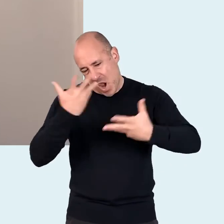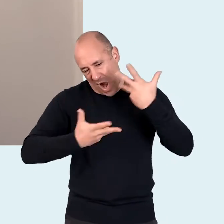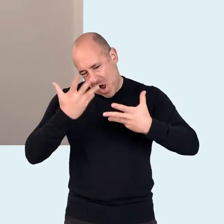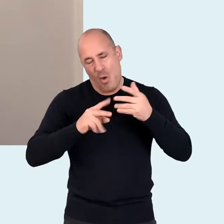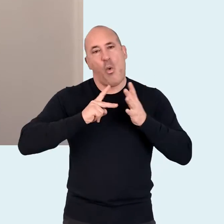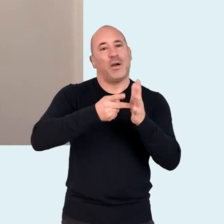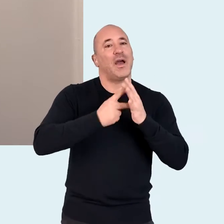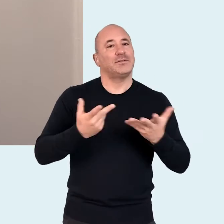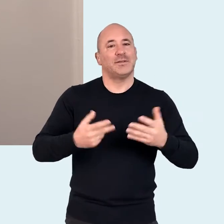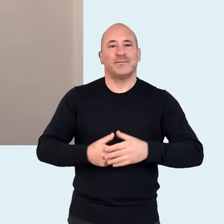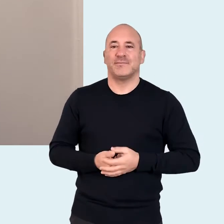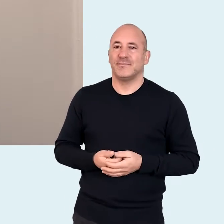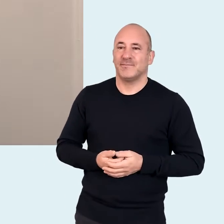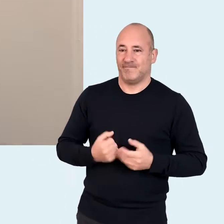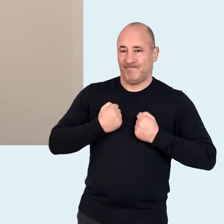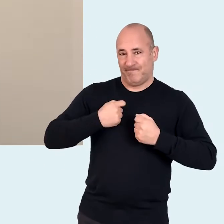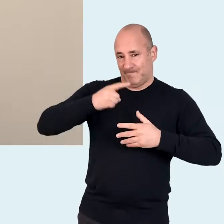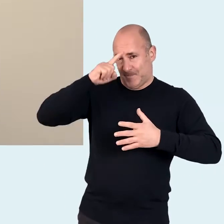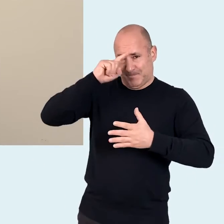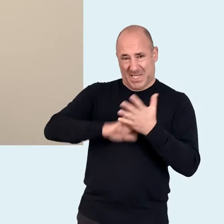do a lot of talking and organising.